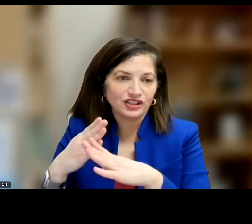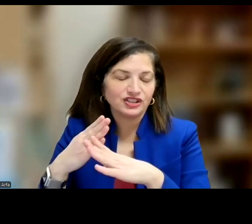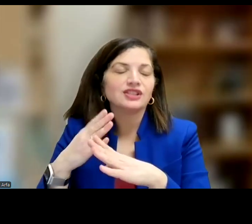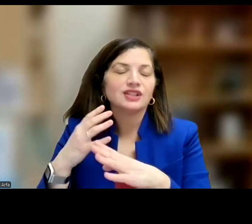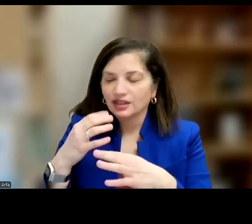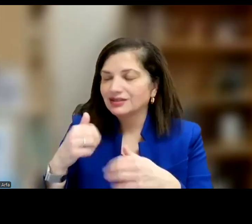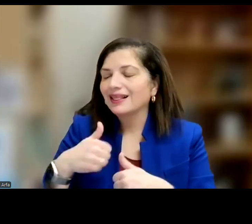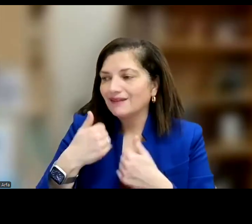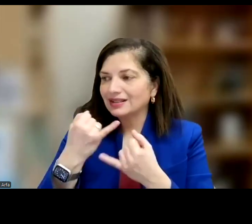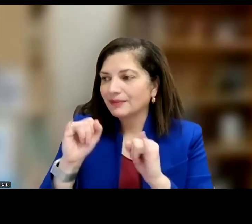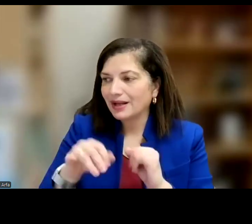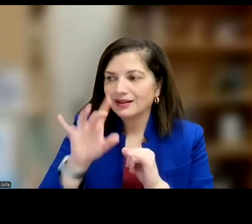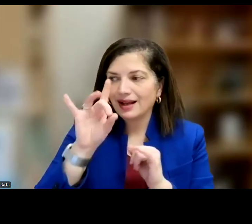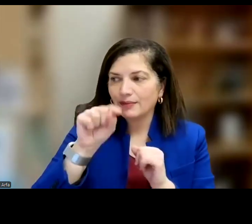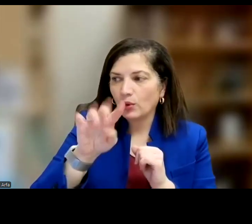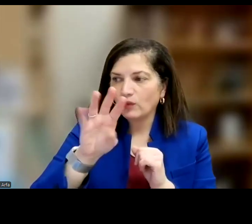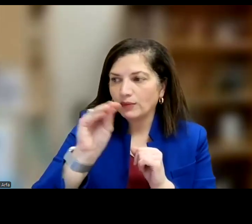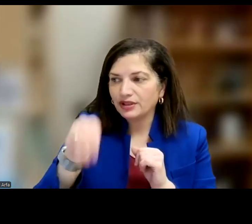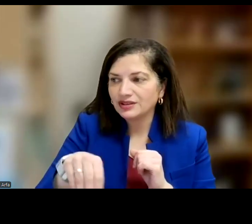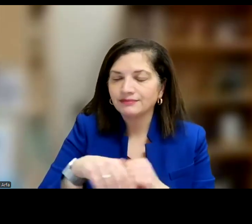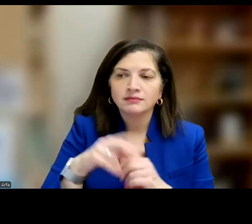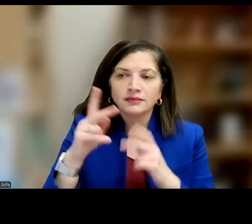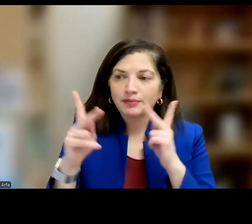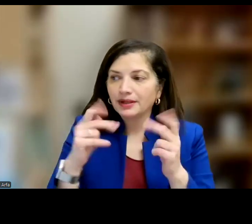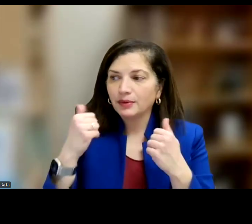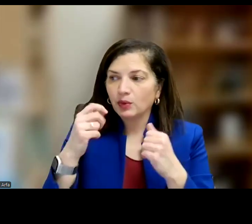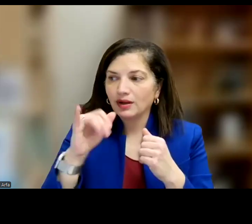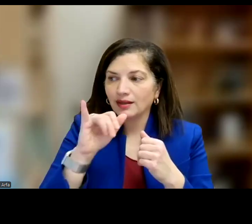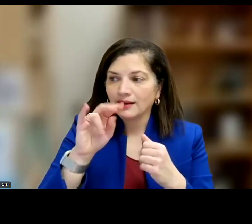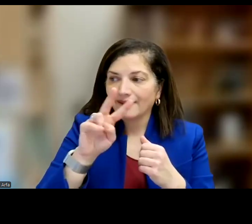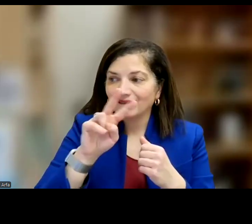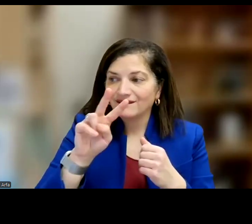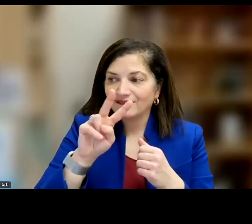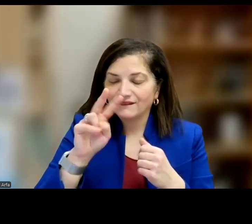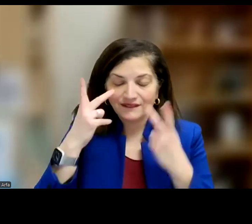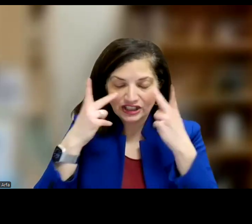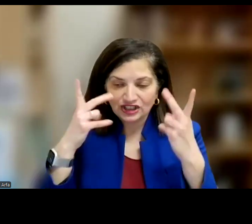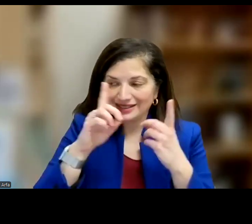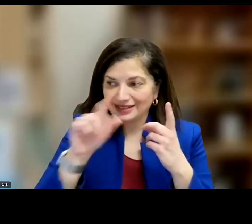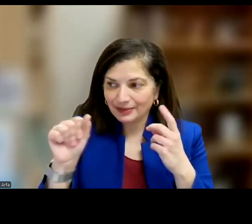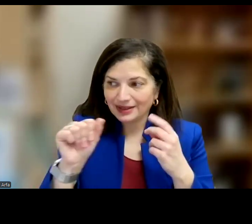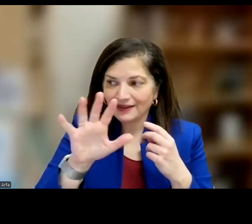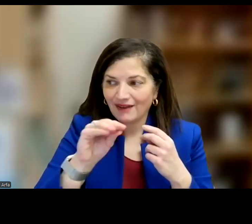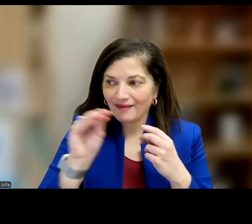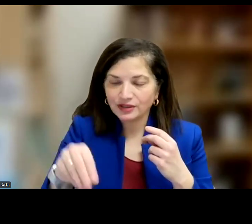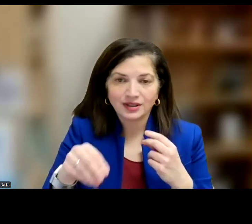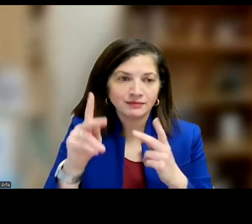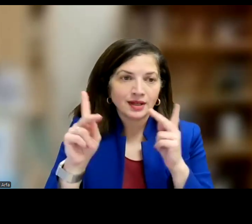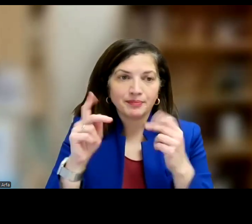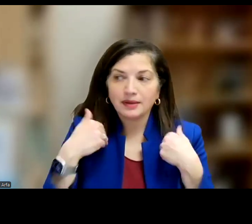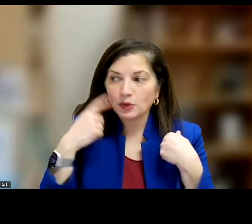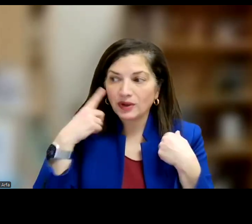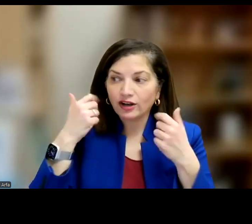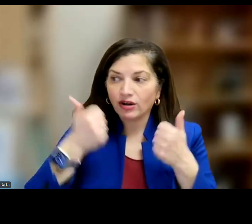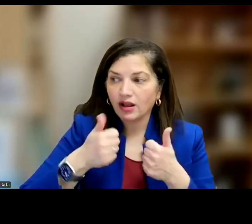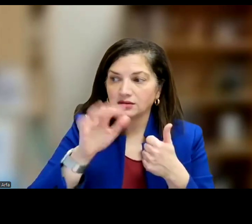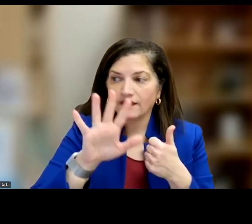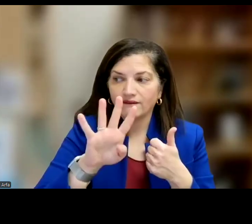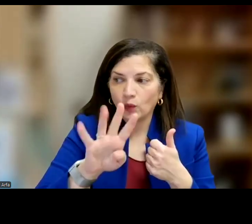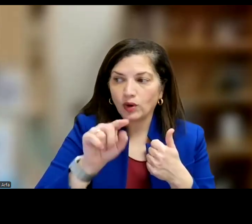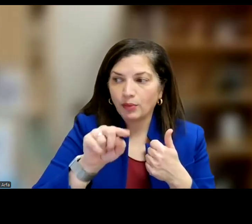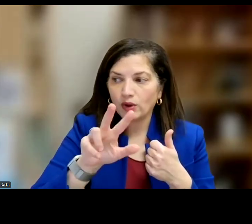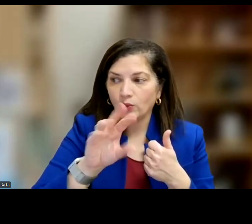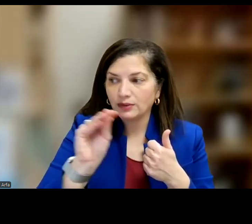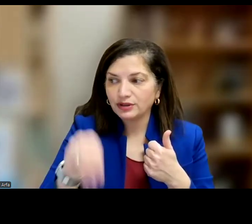13:04:55 living, 8.4%. People with 13:04:56 vision disabilities at 5%, and